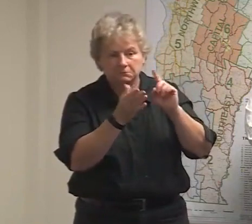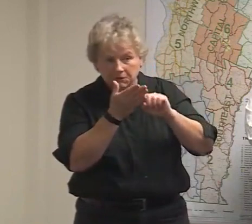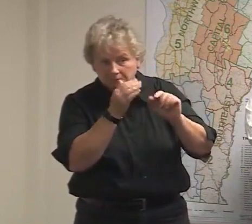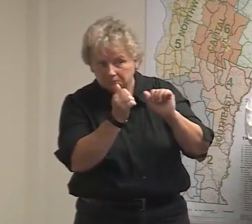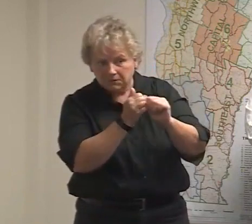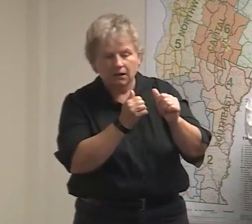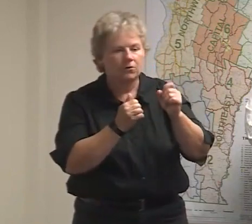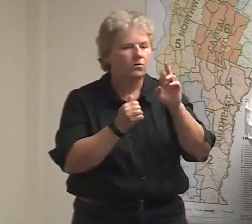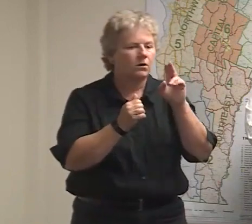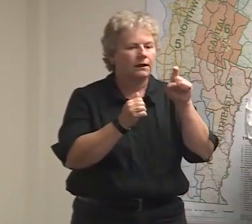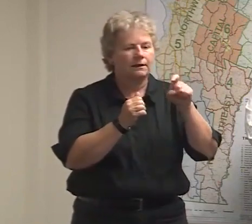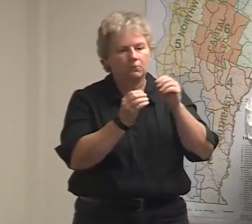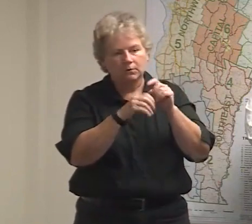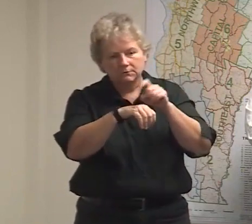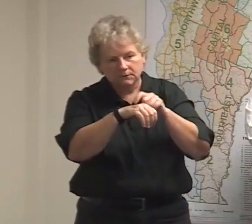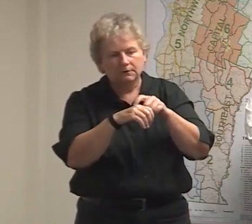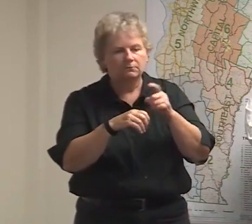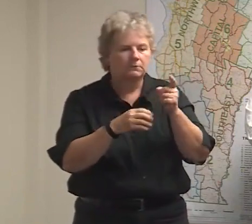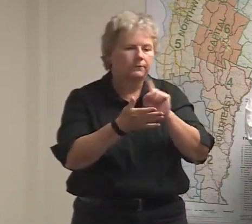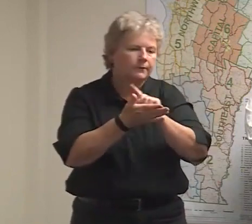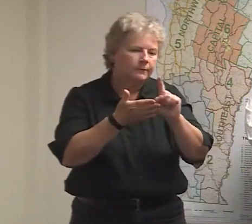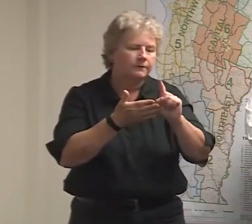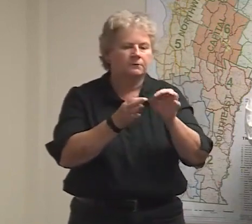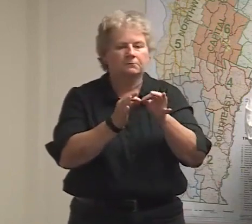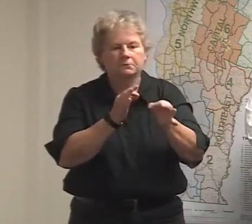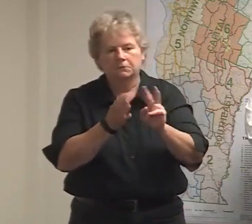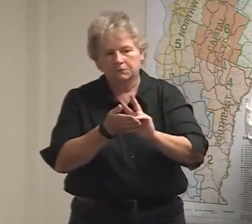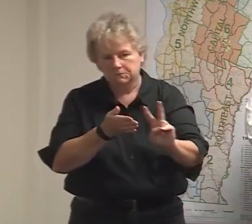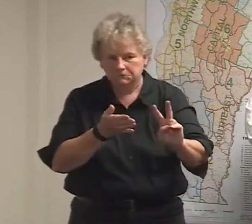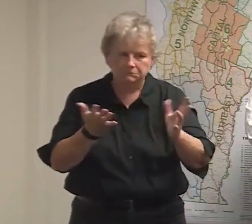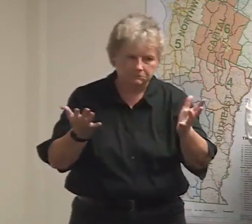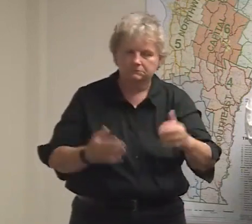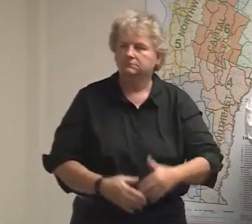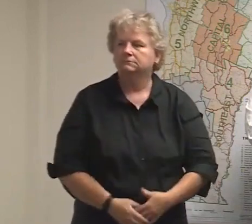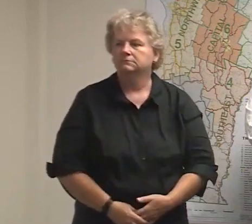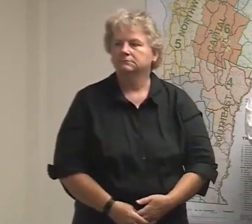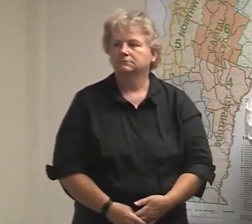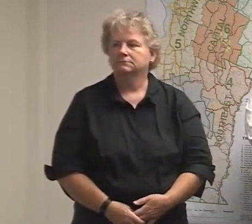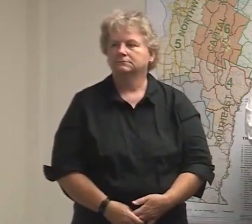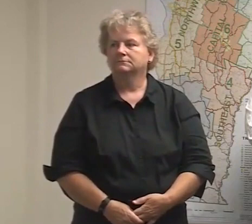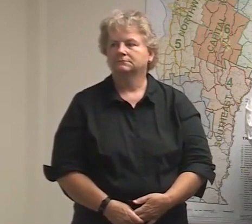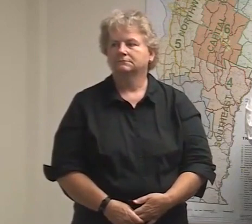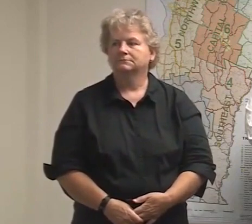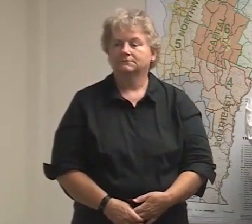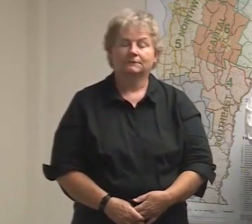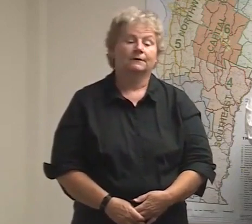AND MUCH IS TO BE SEEN WITH THE WEATHER COMING IN IN THE NEXT COUPLE OF DAYS.